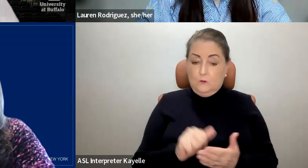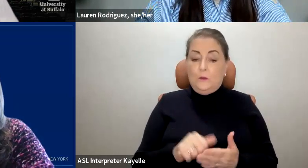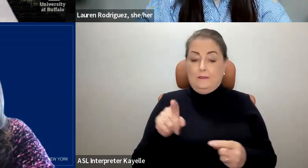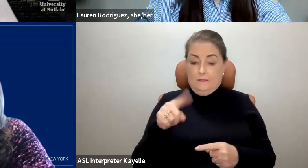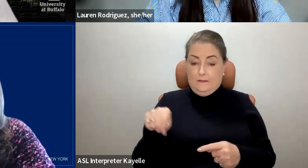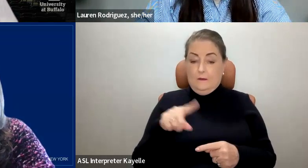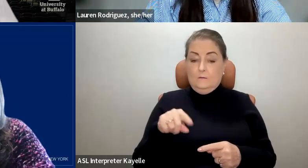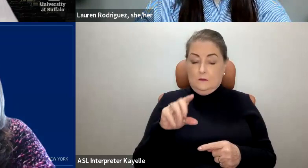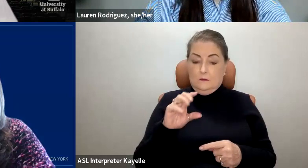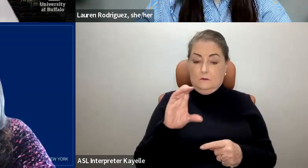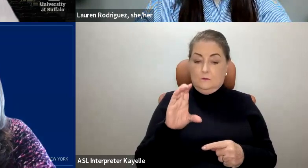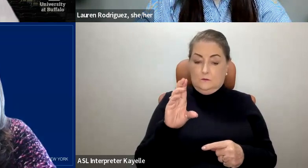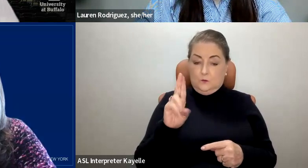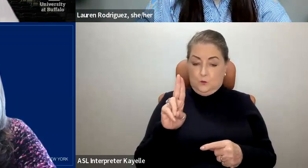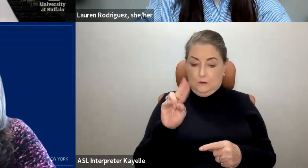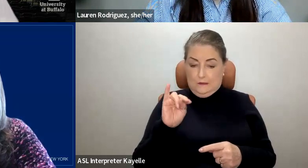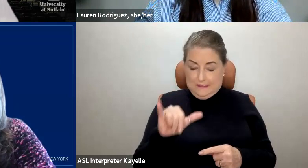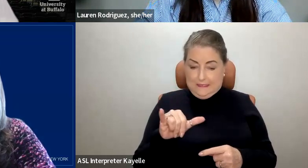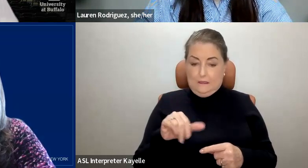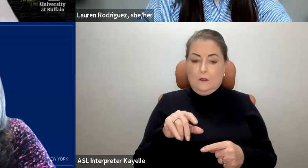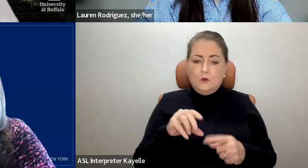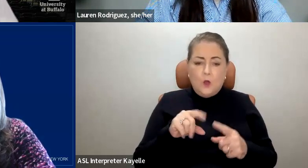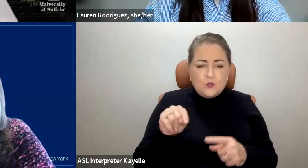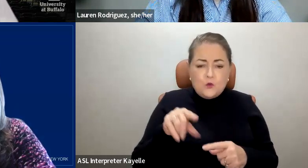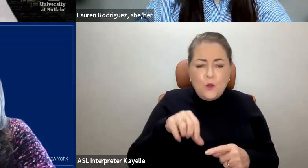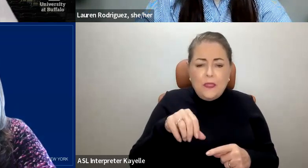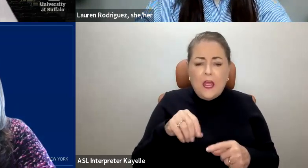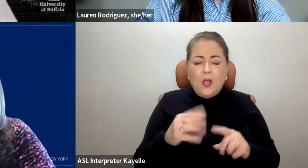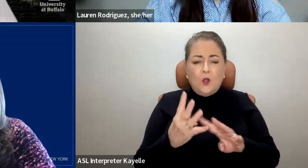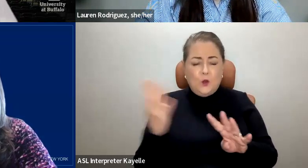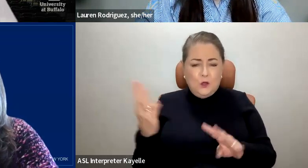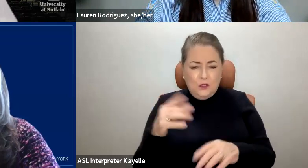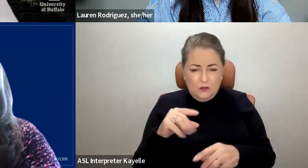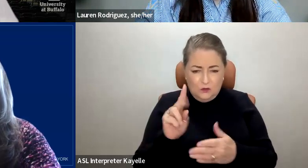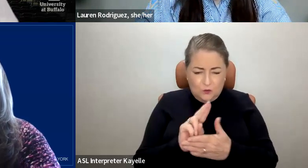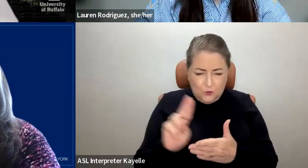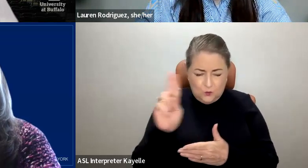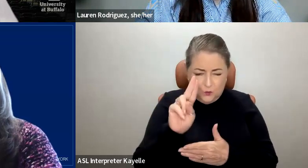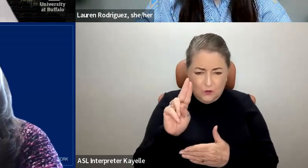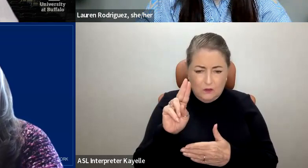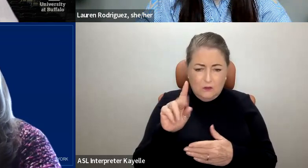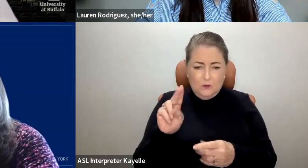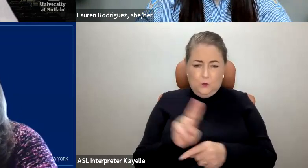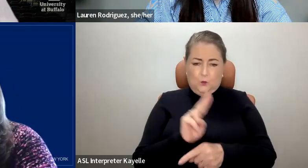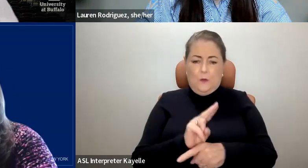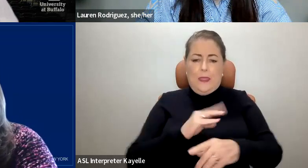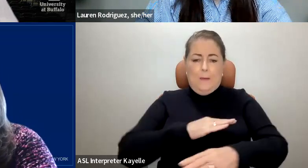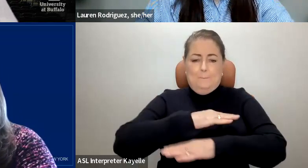students have access to D-Q University, we currently have over 6000 people using that platform. And it's I'm a big